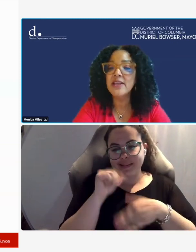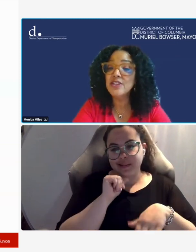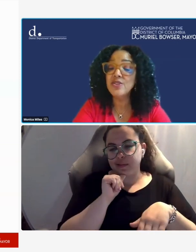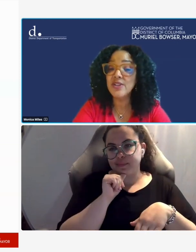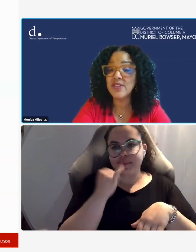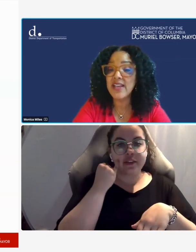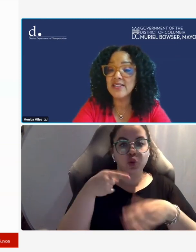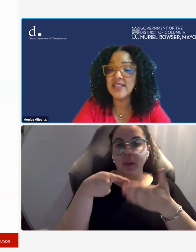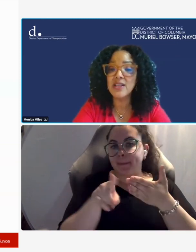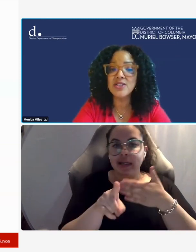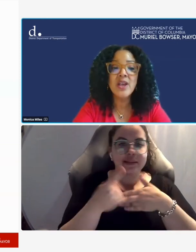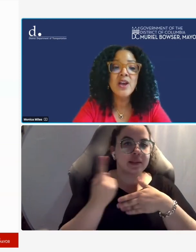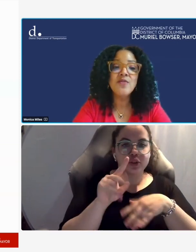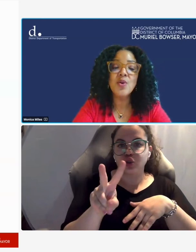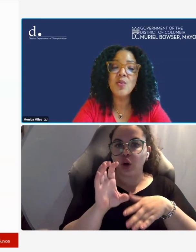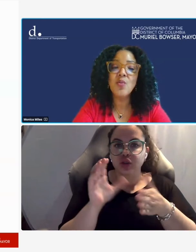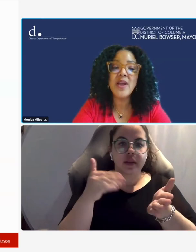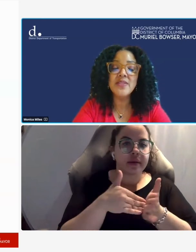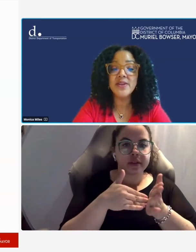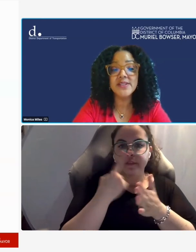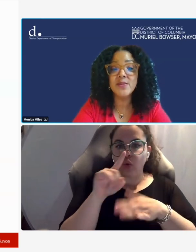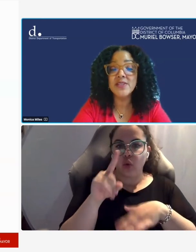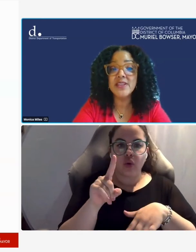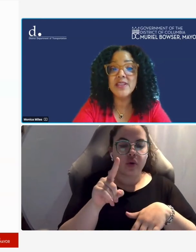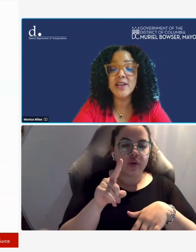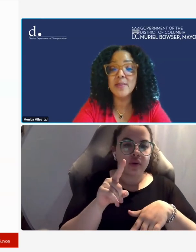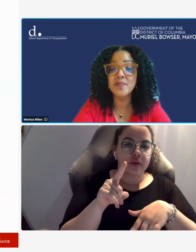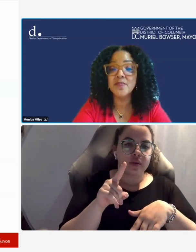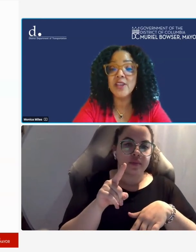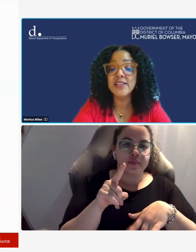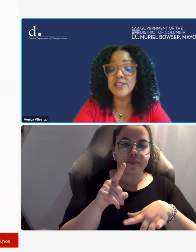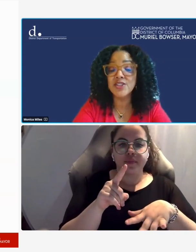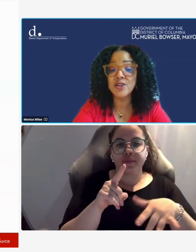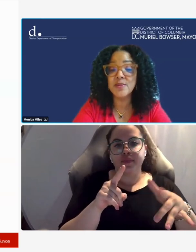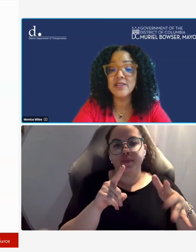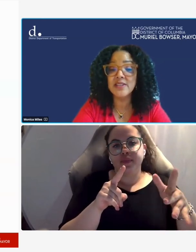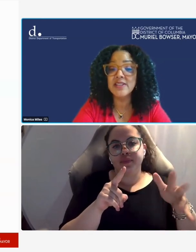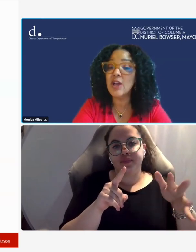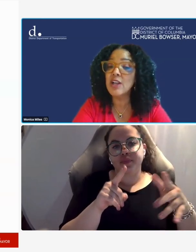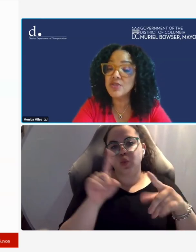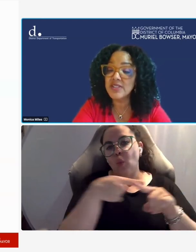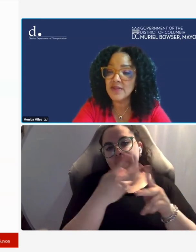two hundred thousand dollars for what this what the um it's determined is a hundred and seventy